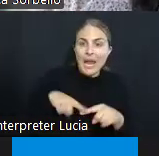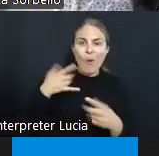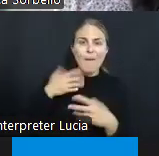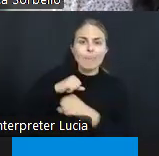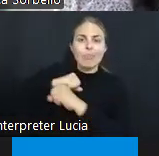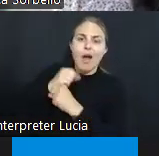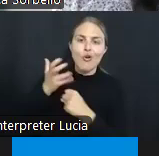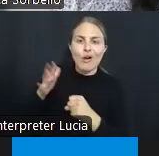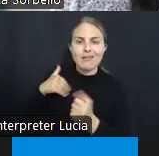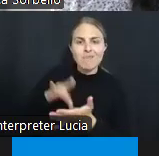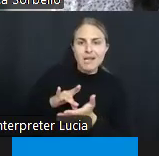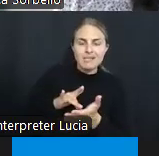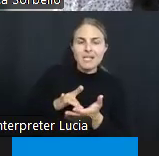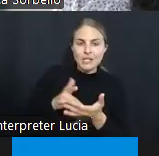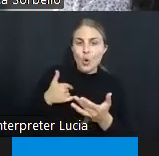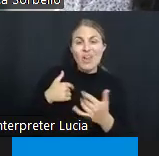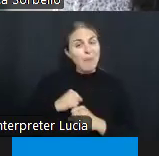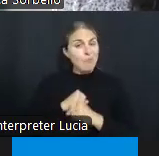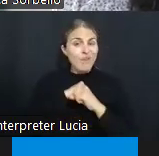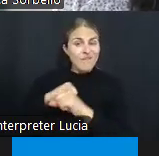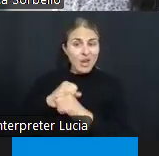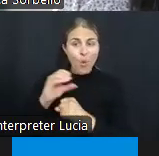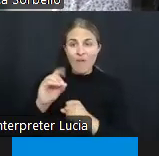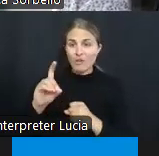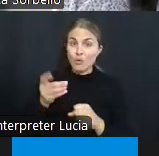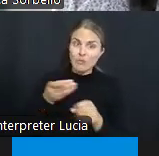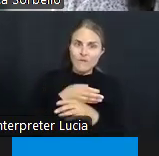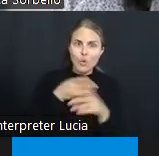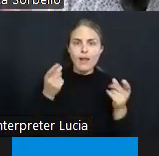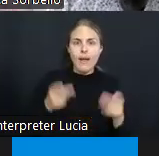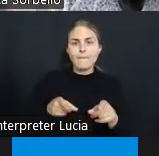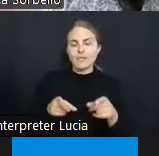that kind of two sided benefit . And, you know, again